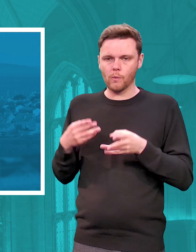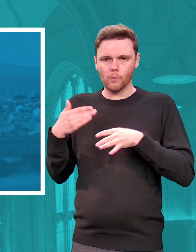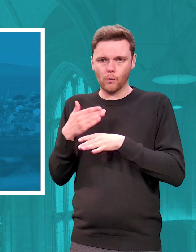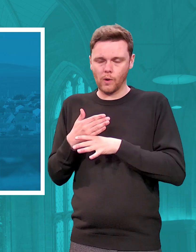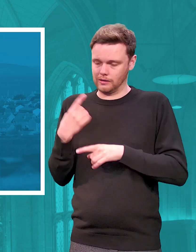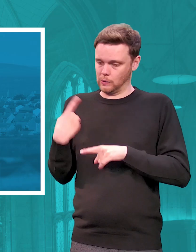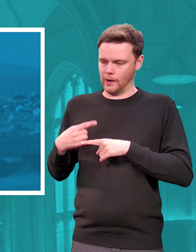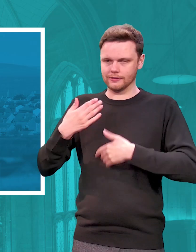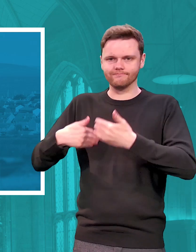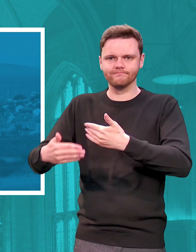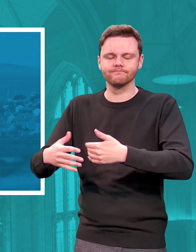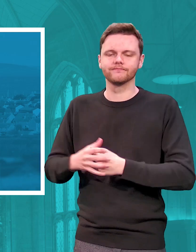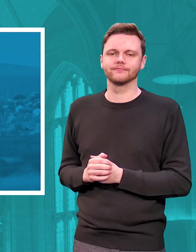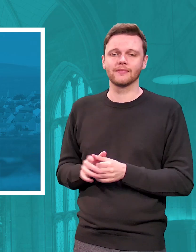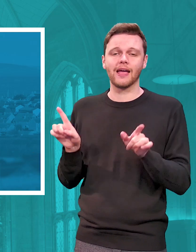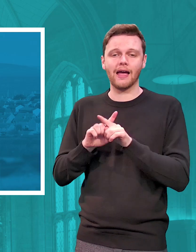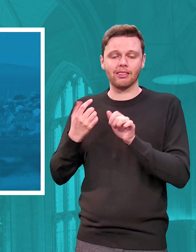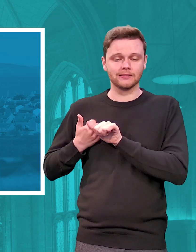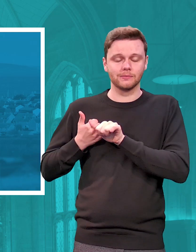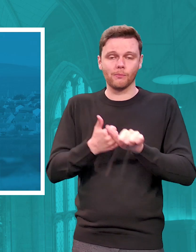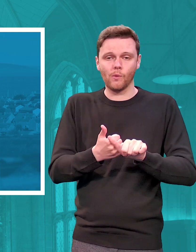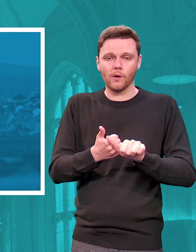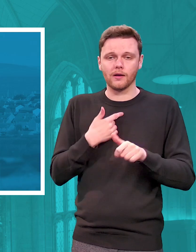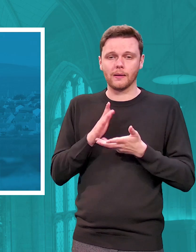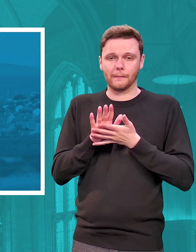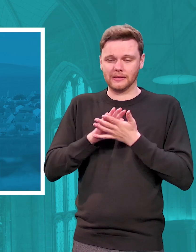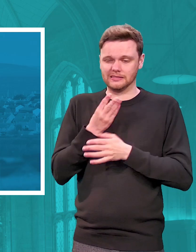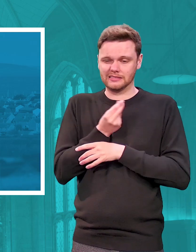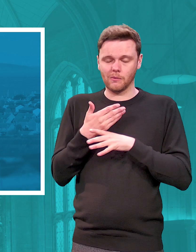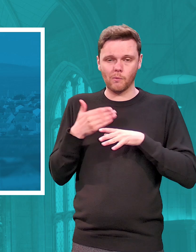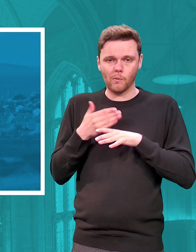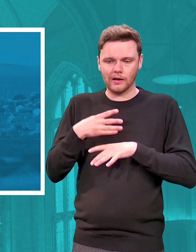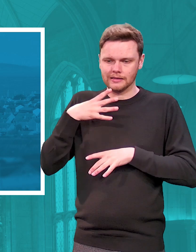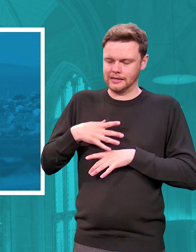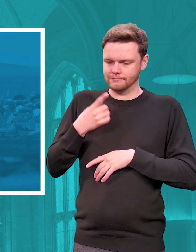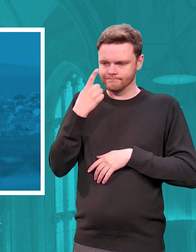and that support was available when some tasks needed attendance at the office.